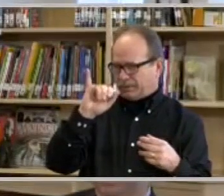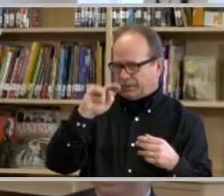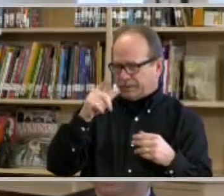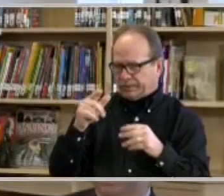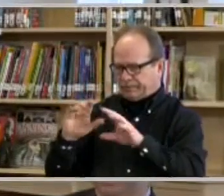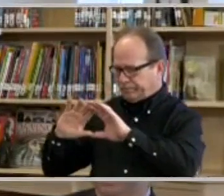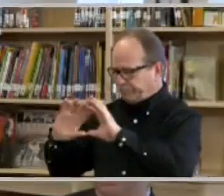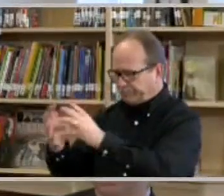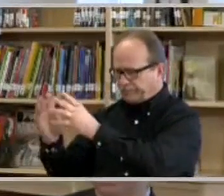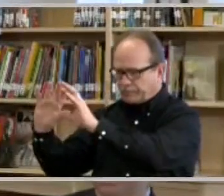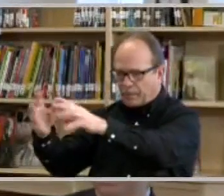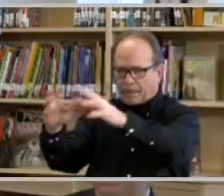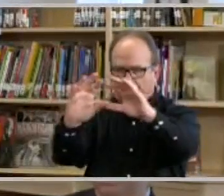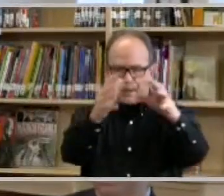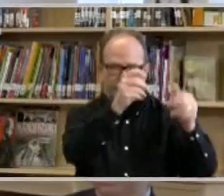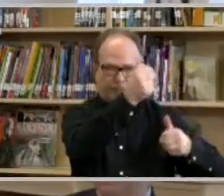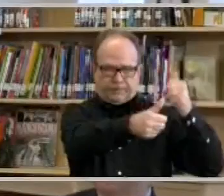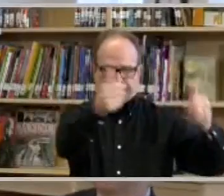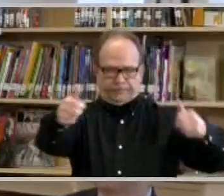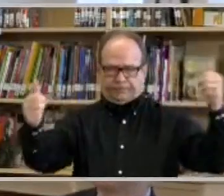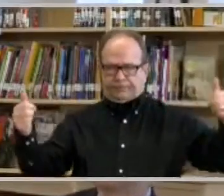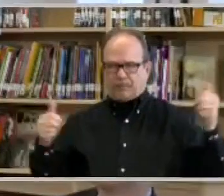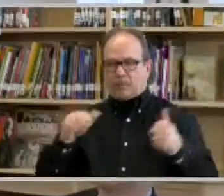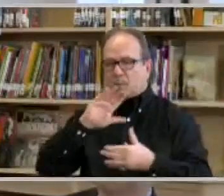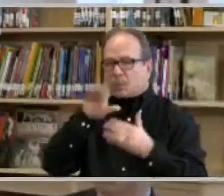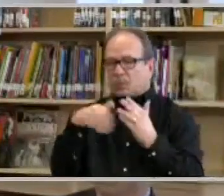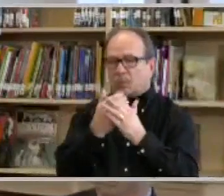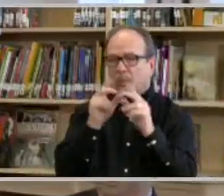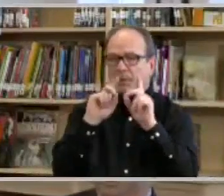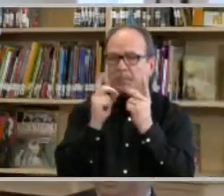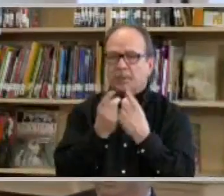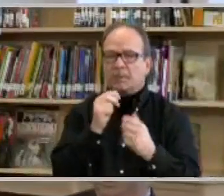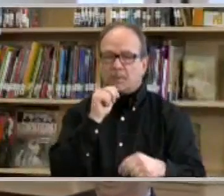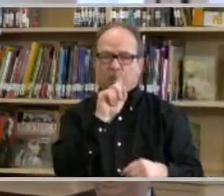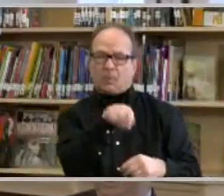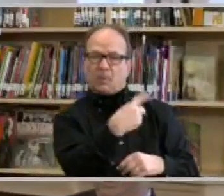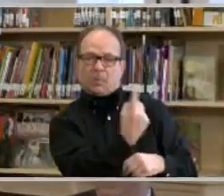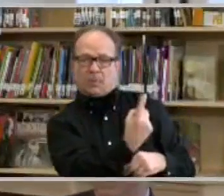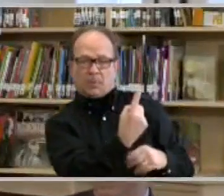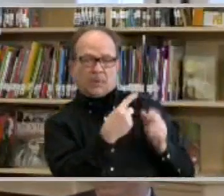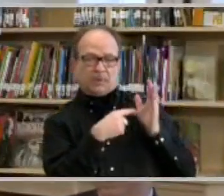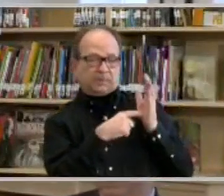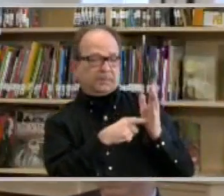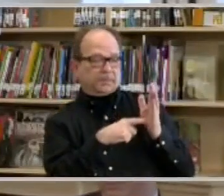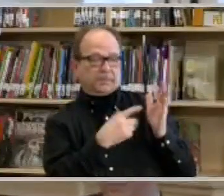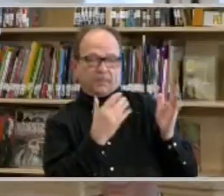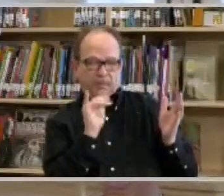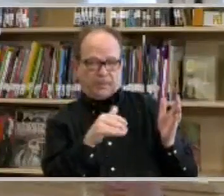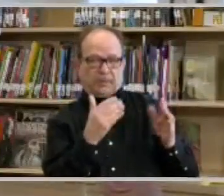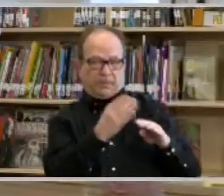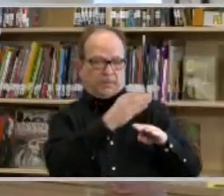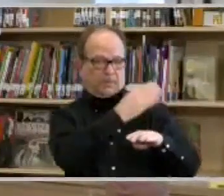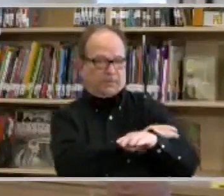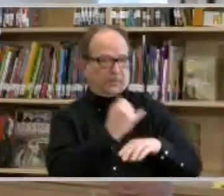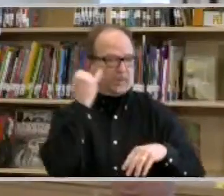CREATE GREATER ACCOUNTABILITY AND PERFORMANCE ACROSS THE